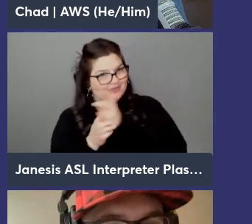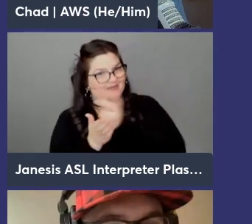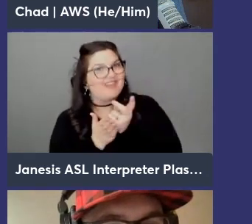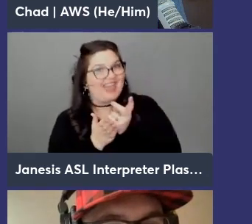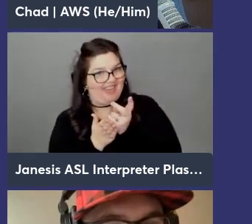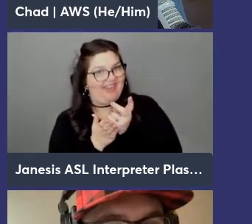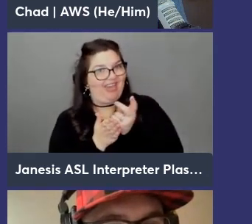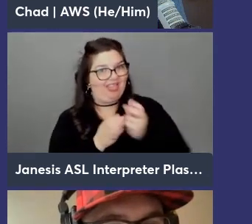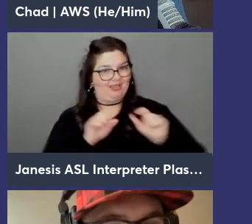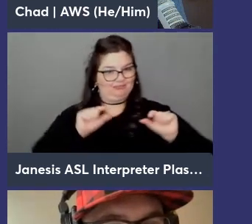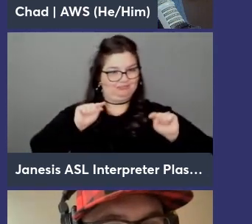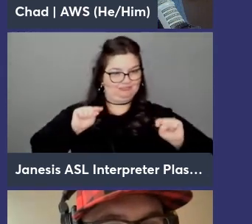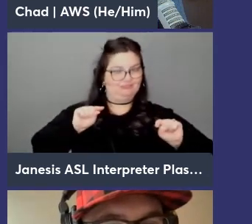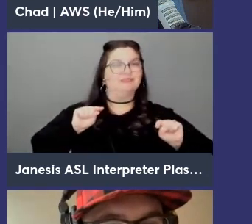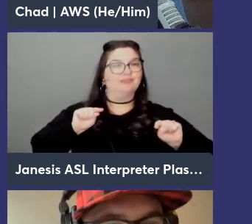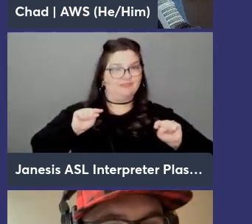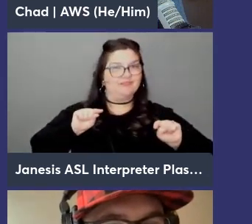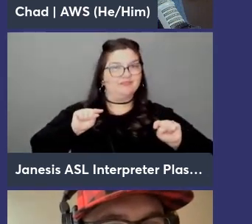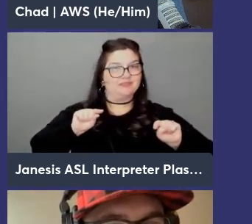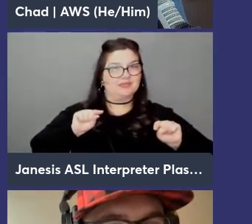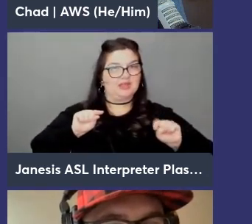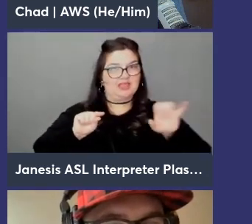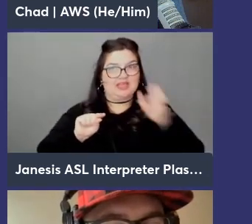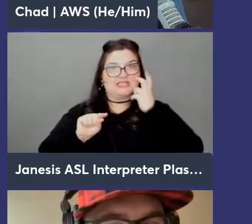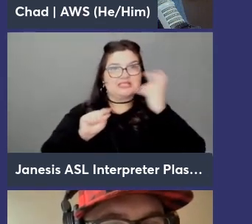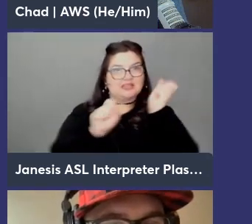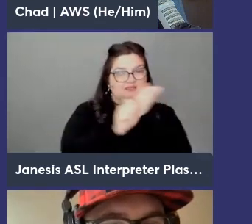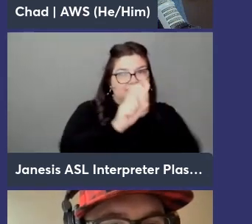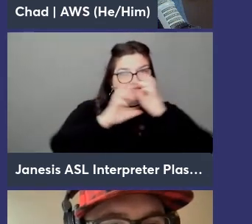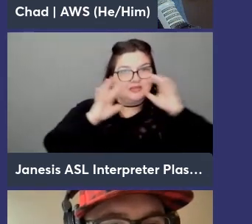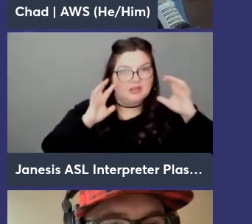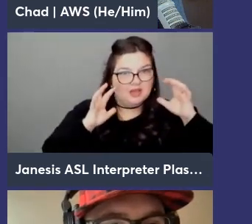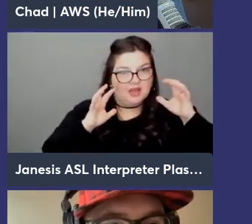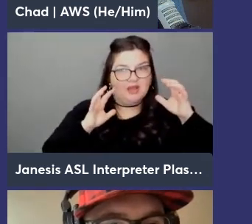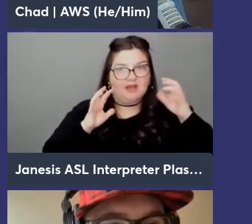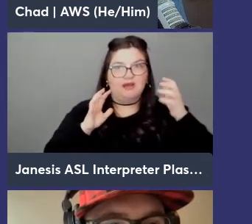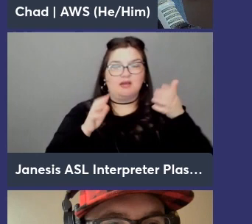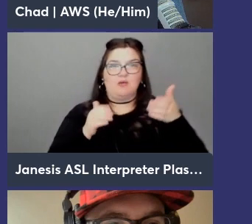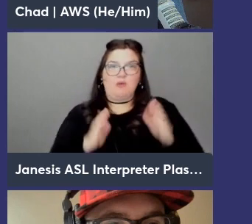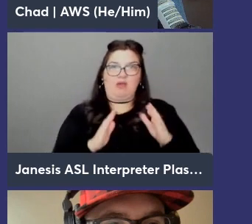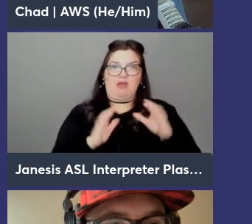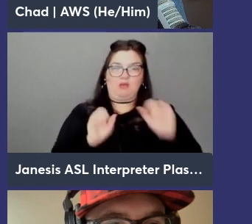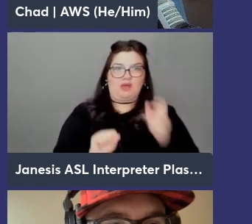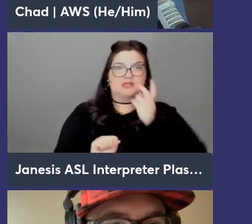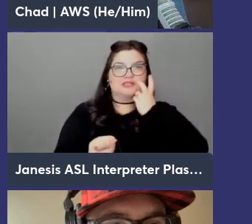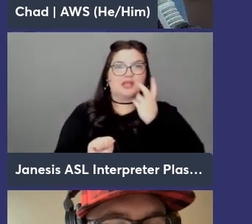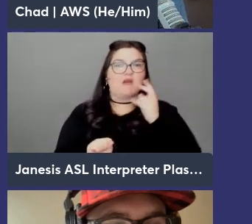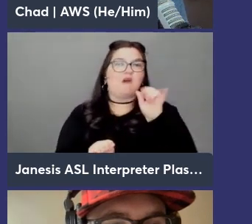Yeah, just having this tool in a visual way, really makes a difference.